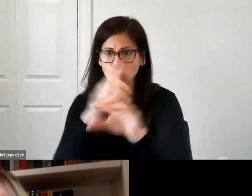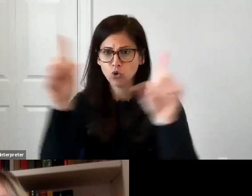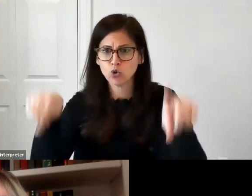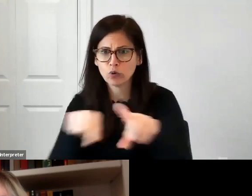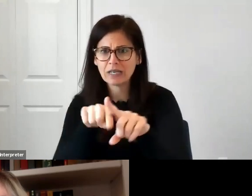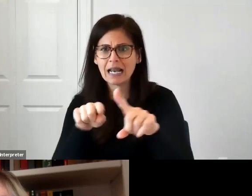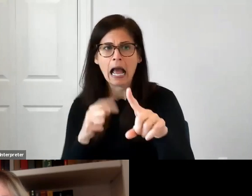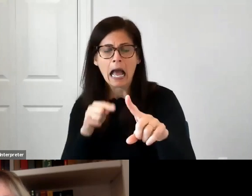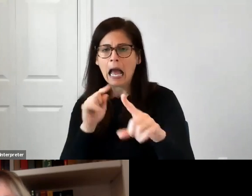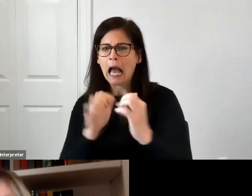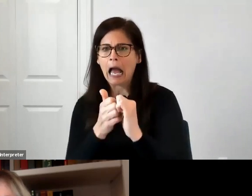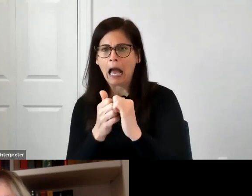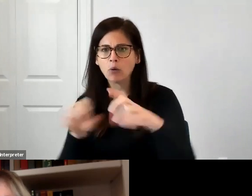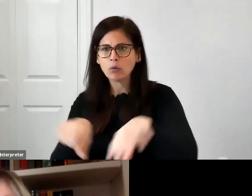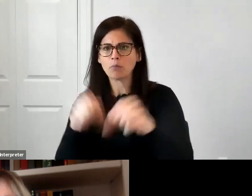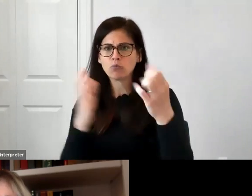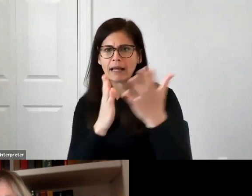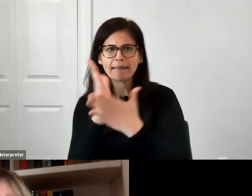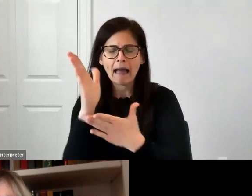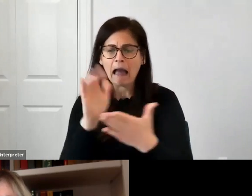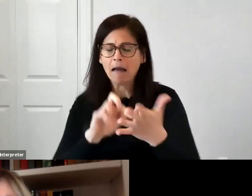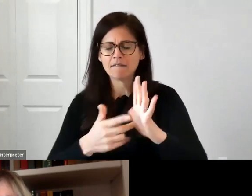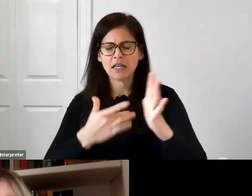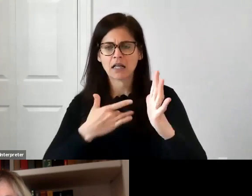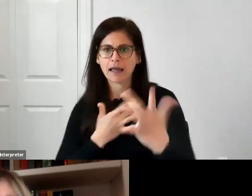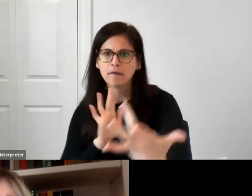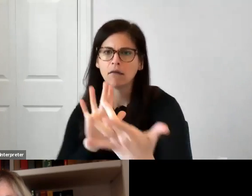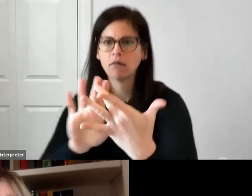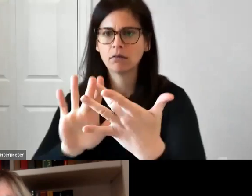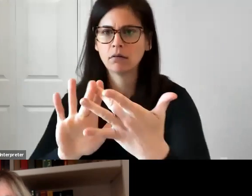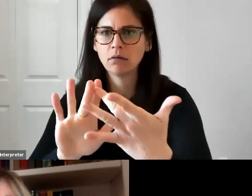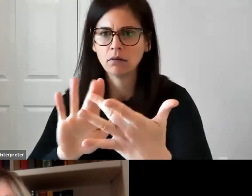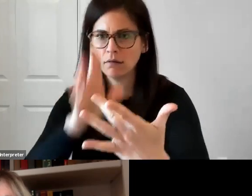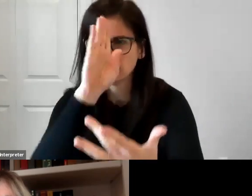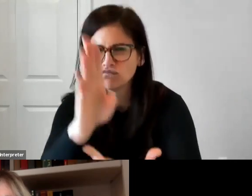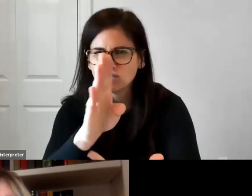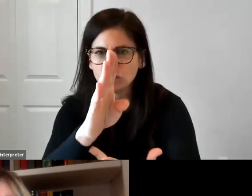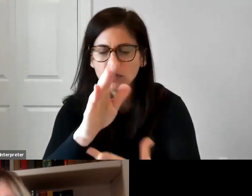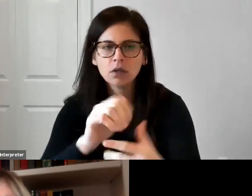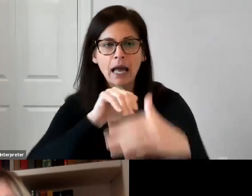And it isn't easy. And so to access that third place